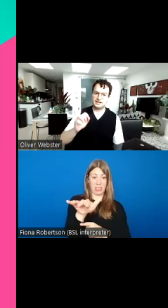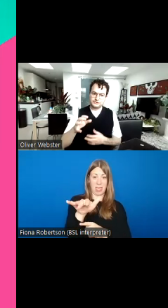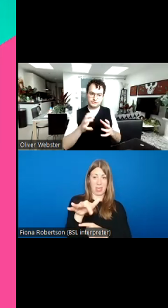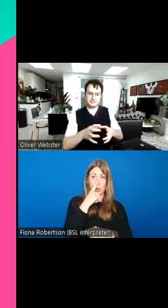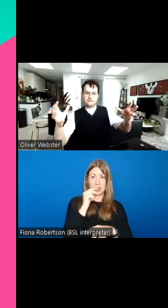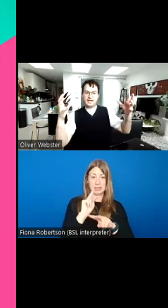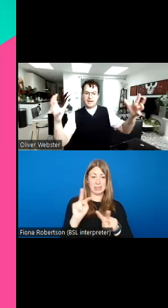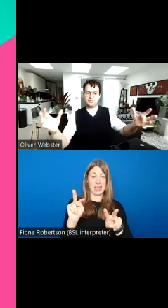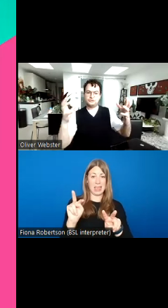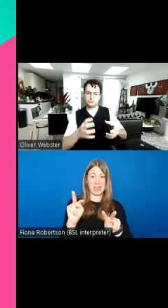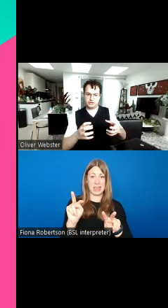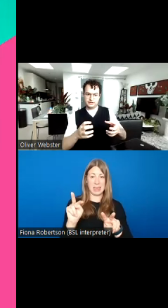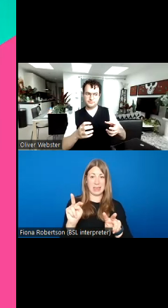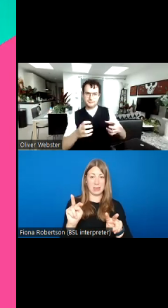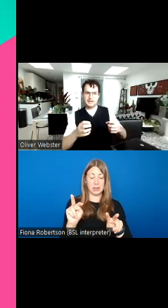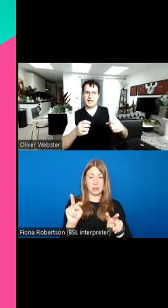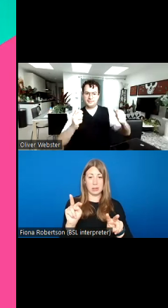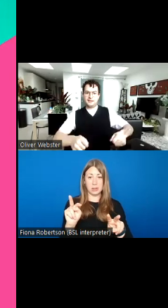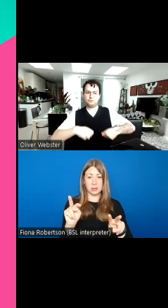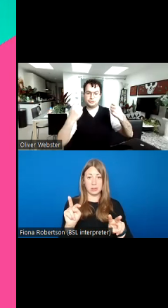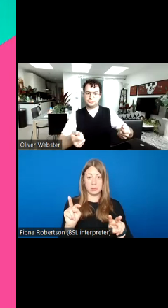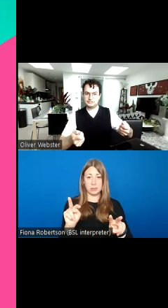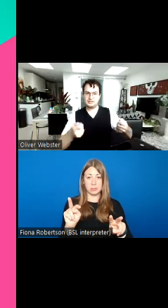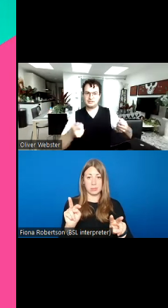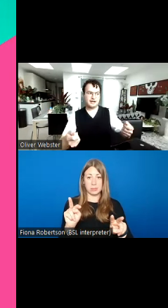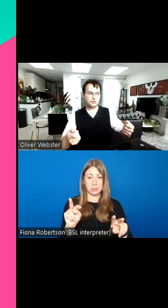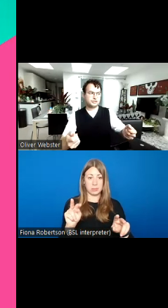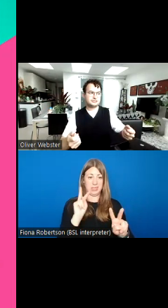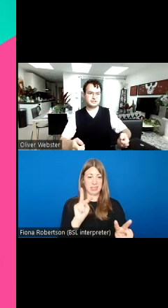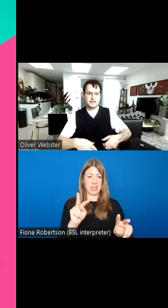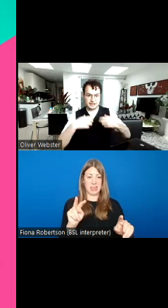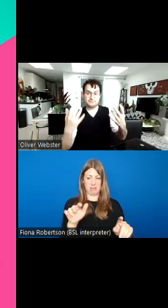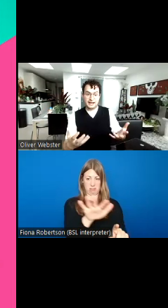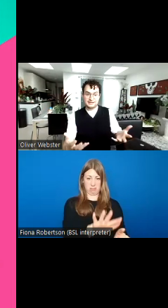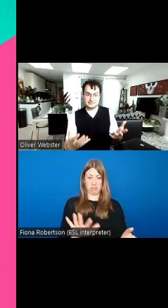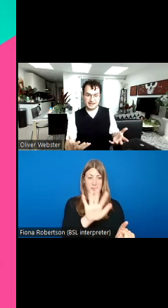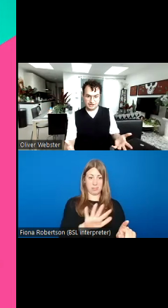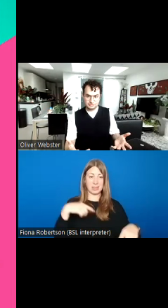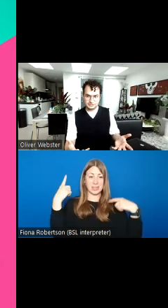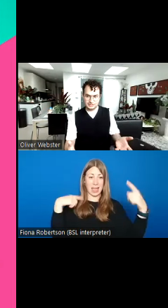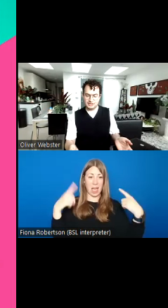if you see something happening on-screen and that produces a sound, which is the expected sound,